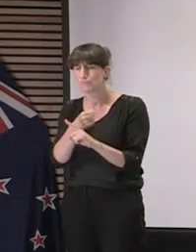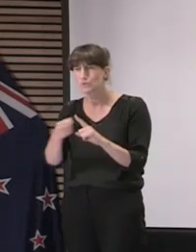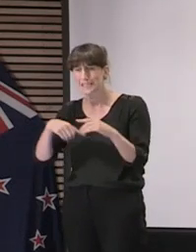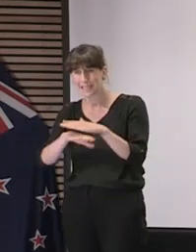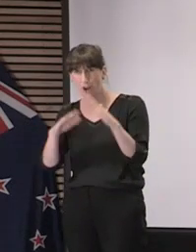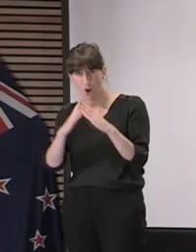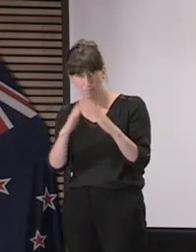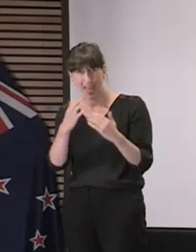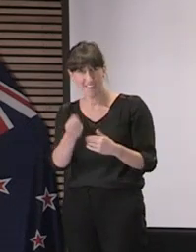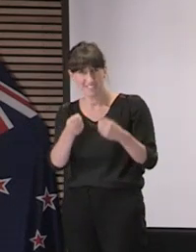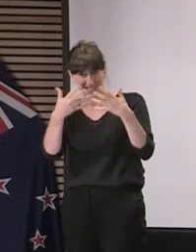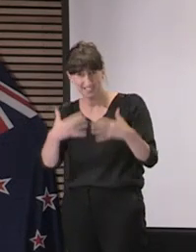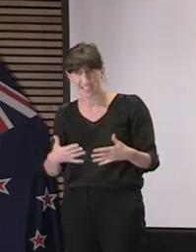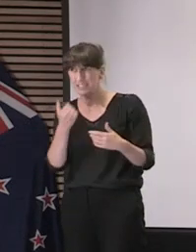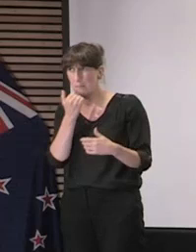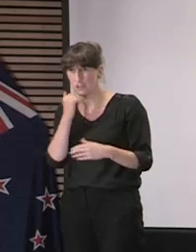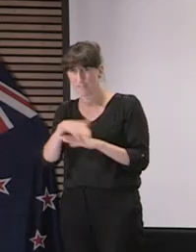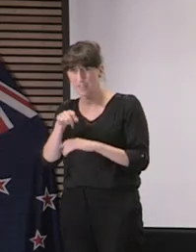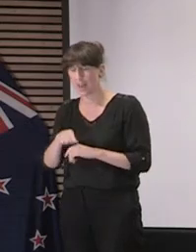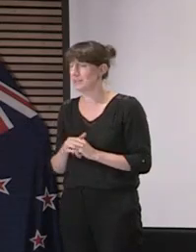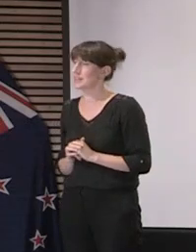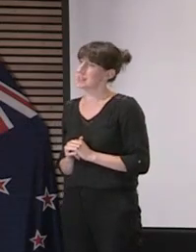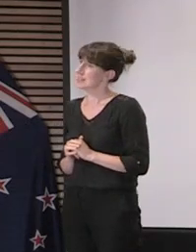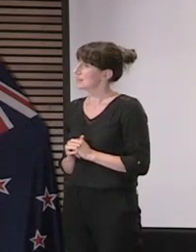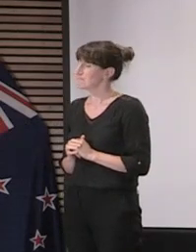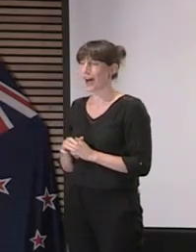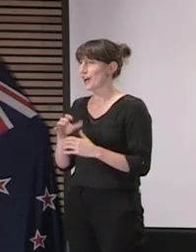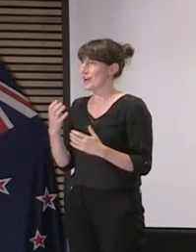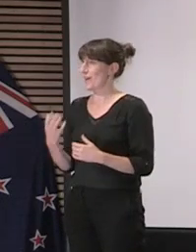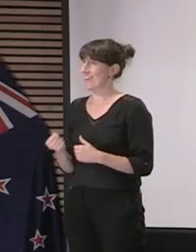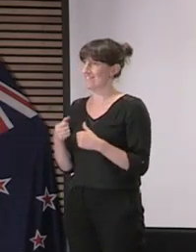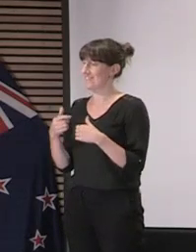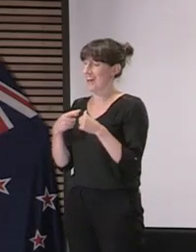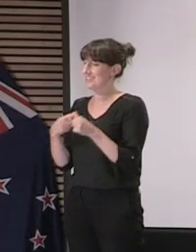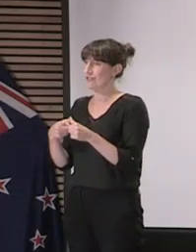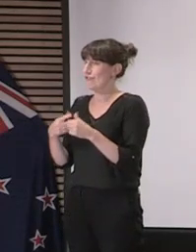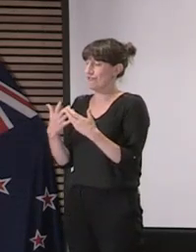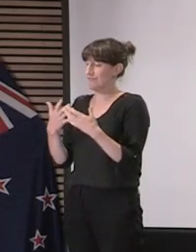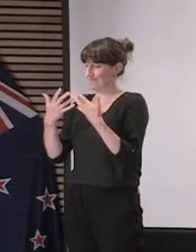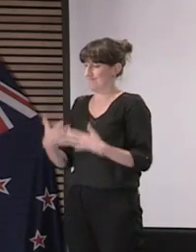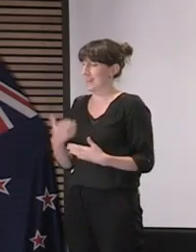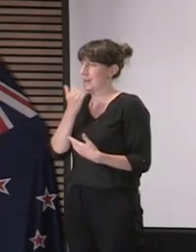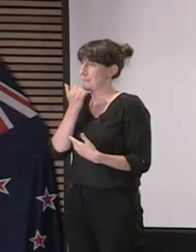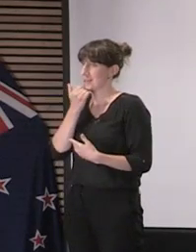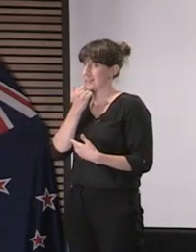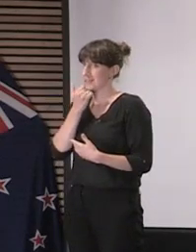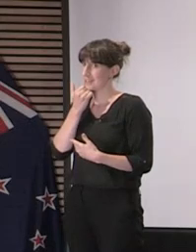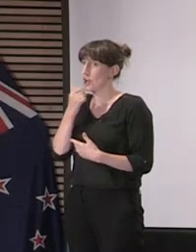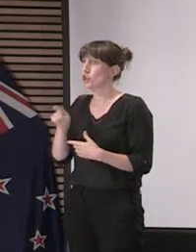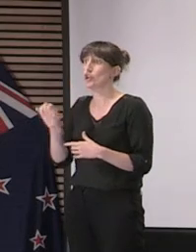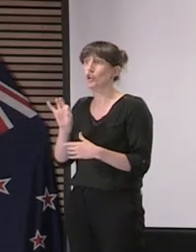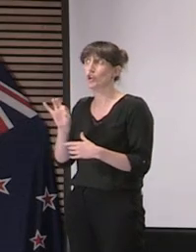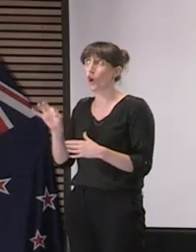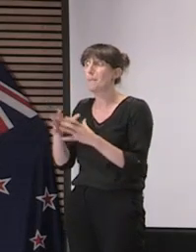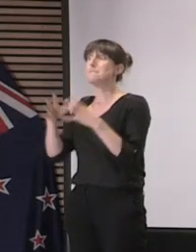numbers to hand. The increase